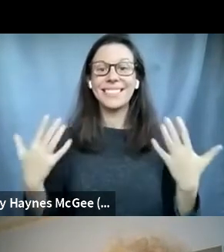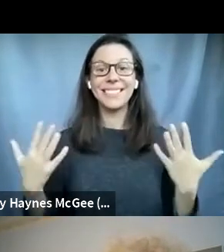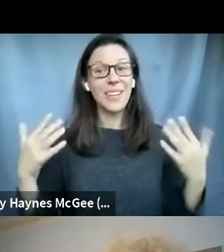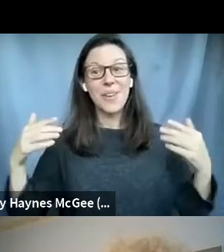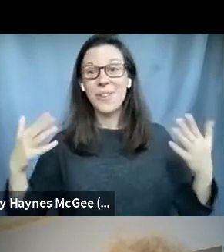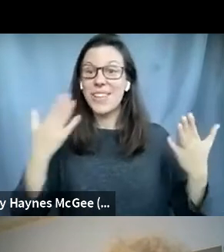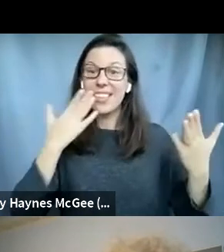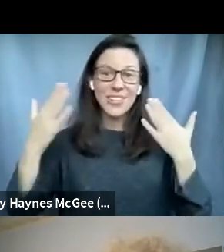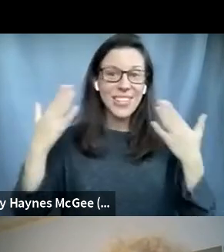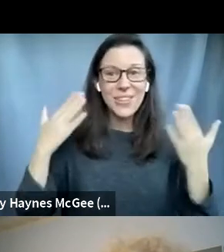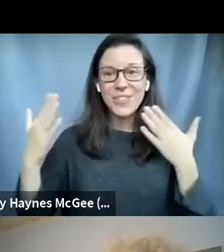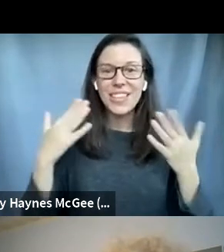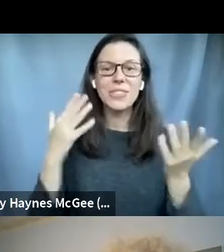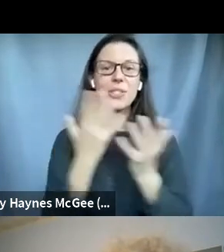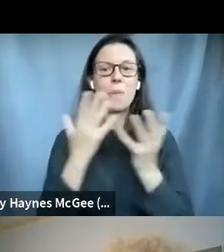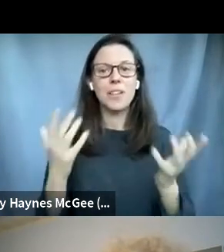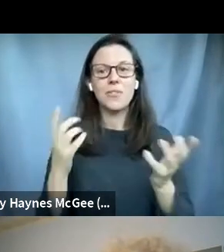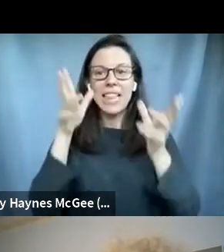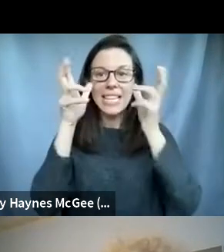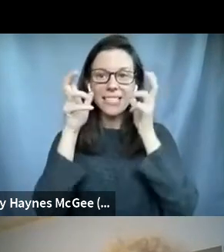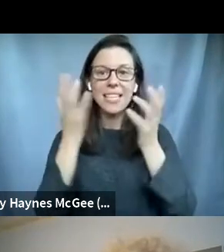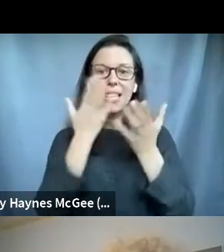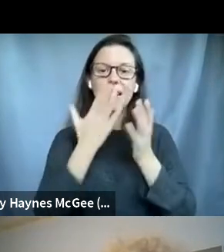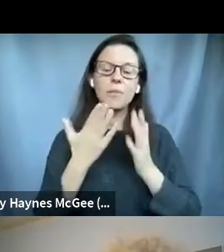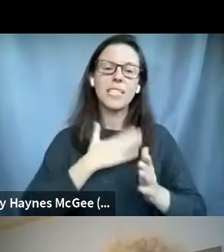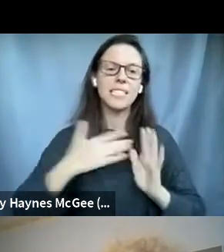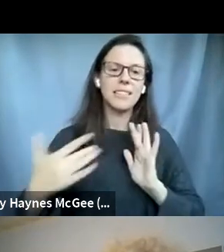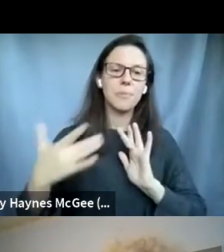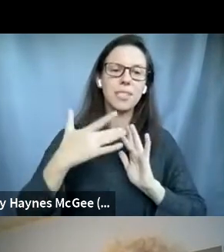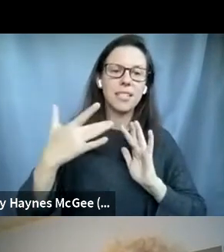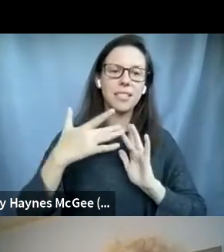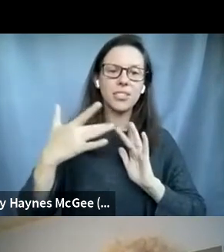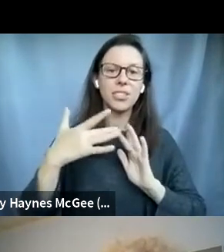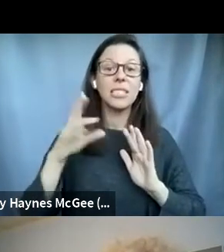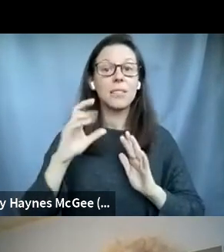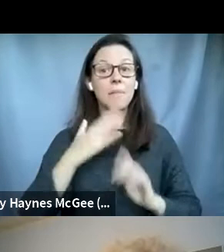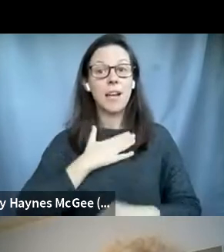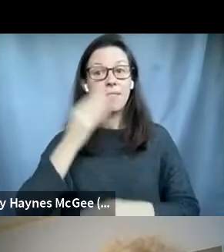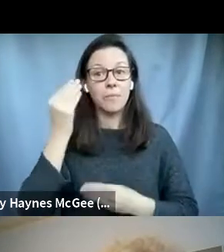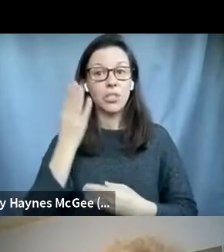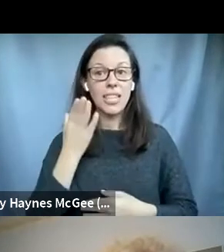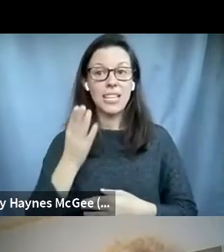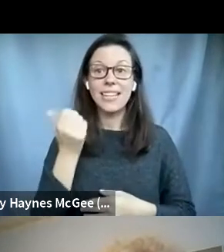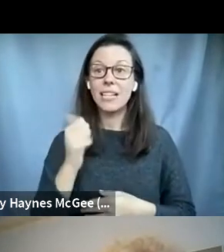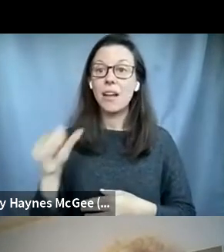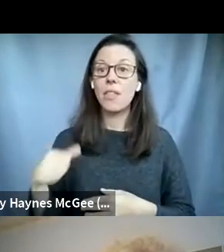Thank you for listening. Please feel free to keep in touch if you have any questions that might come up beyond this